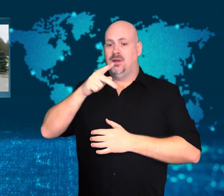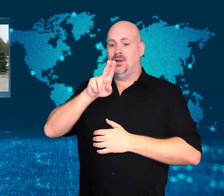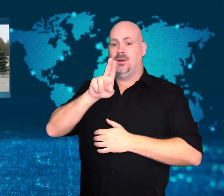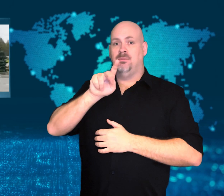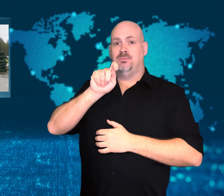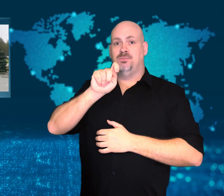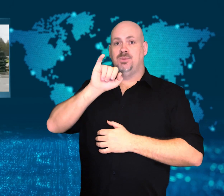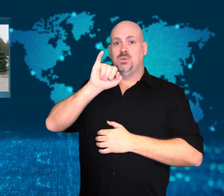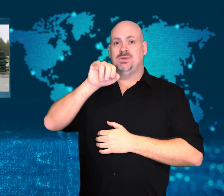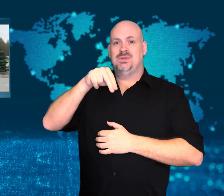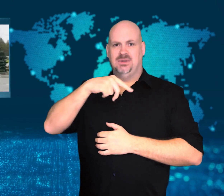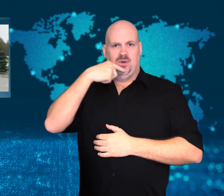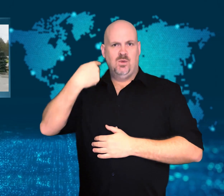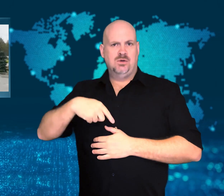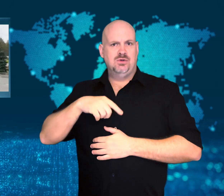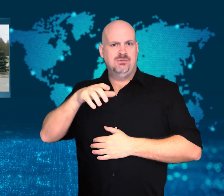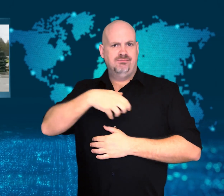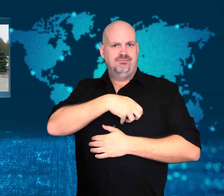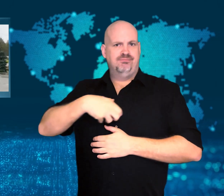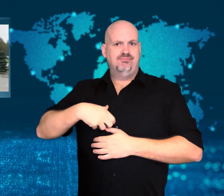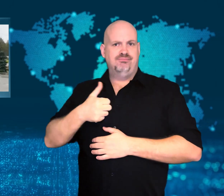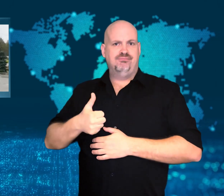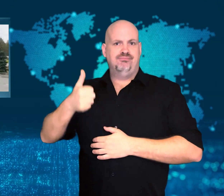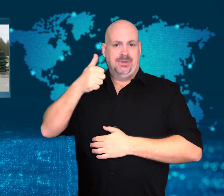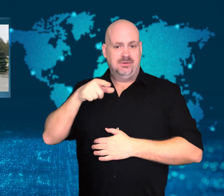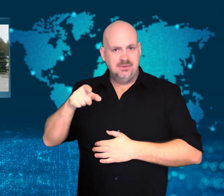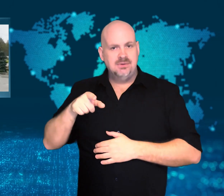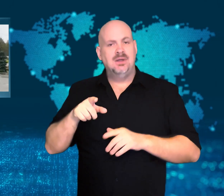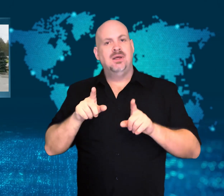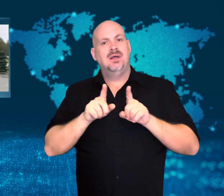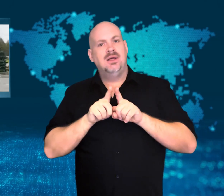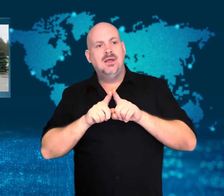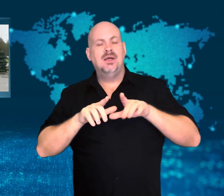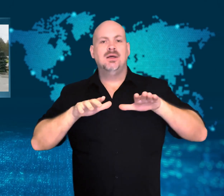down” and escalating his attack.